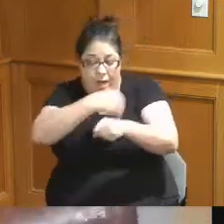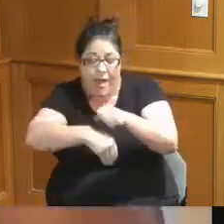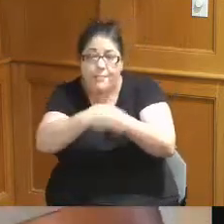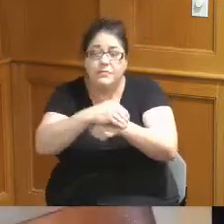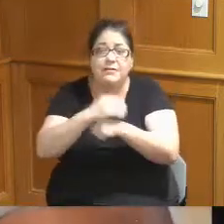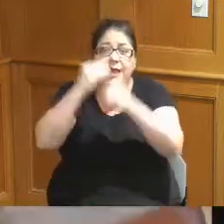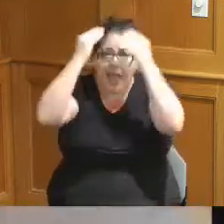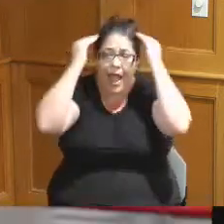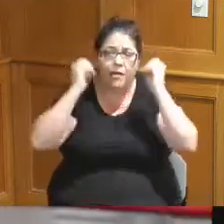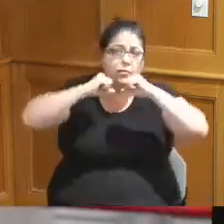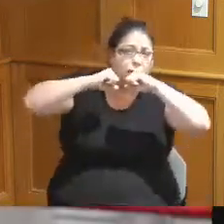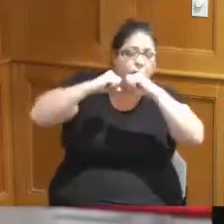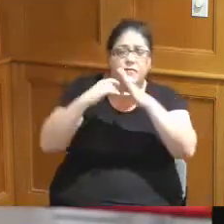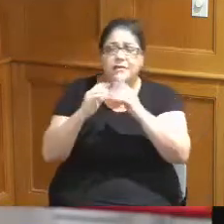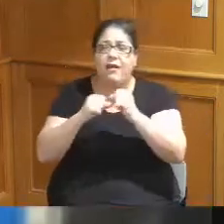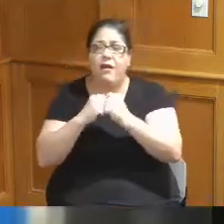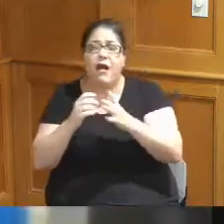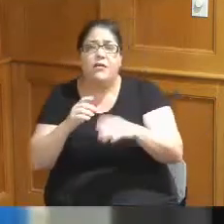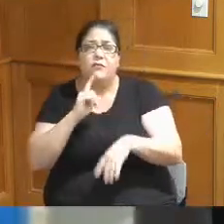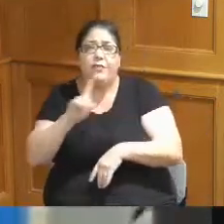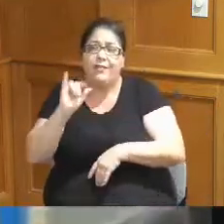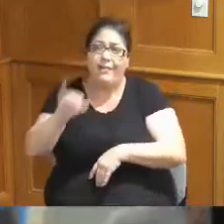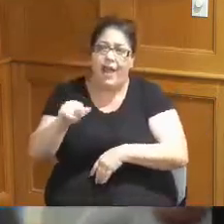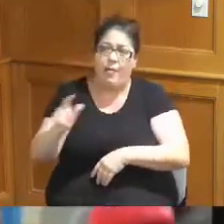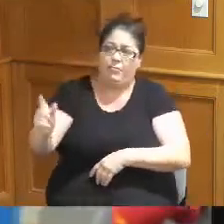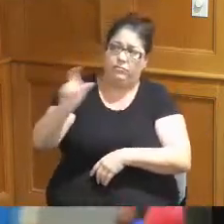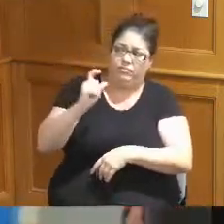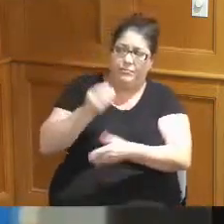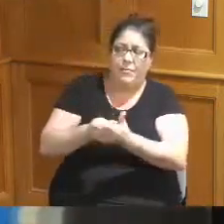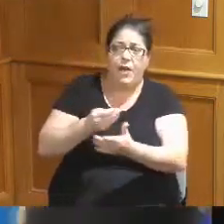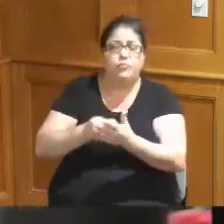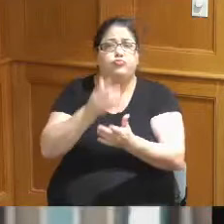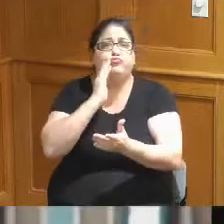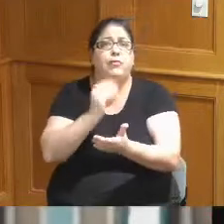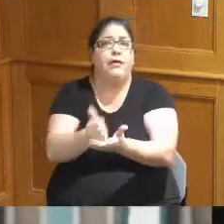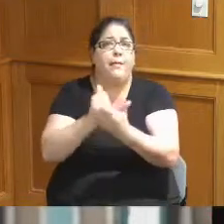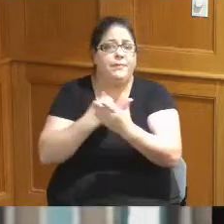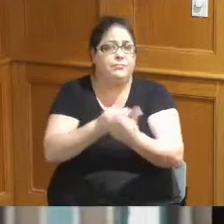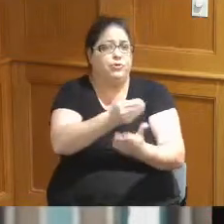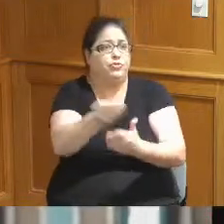protective equipment the Inspire Grant has provided those things for us we needed funds